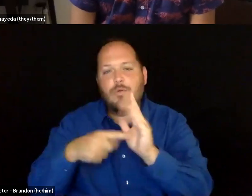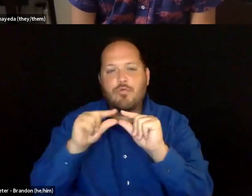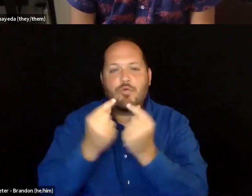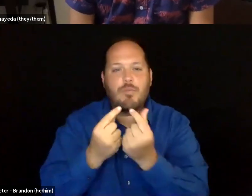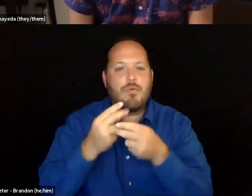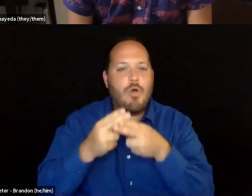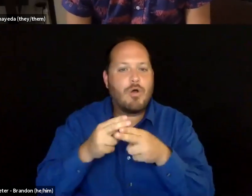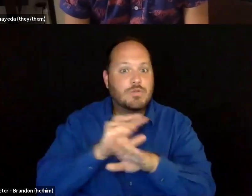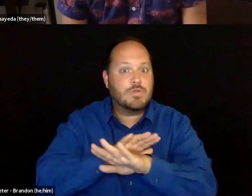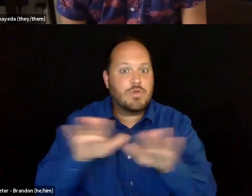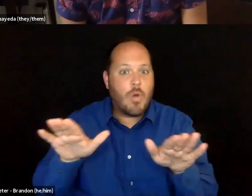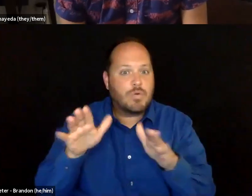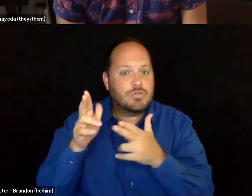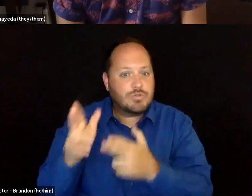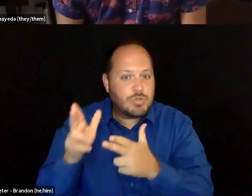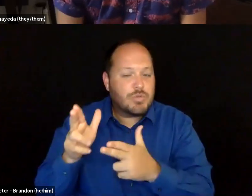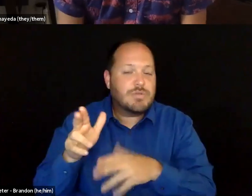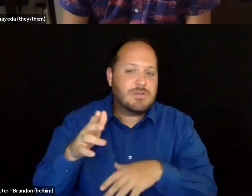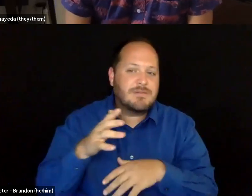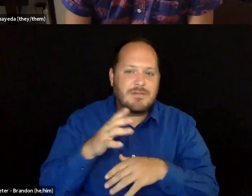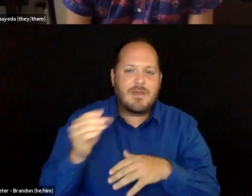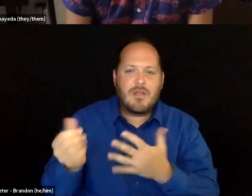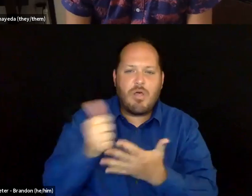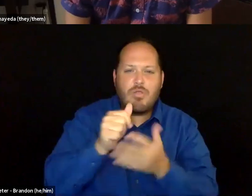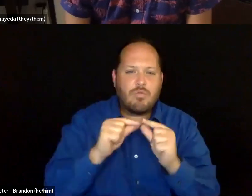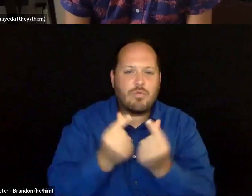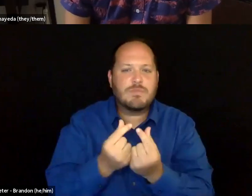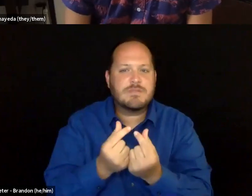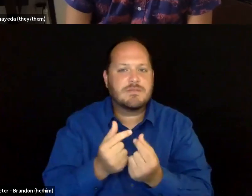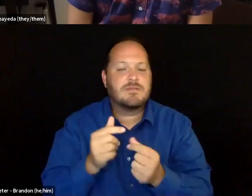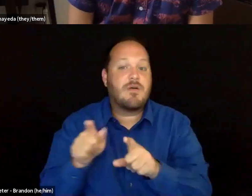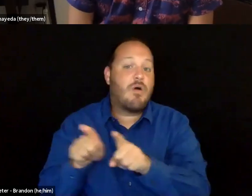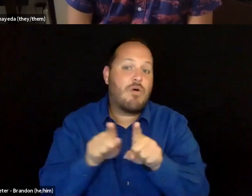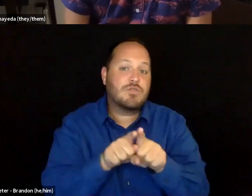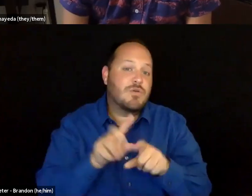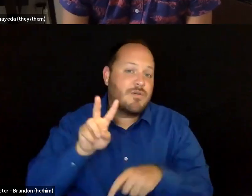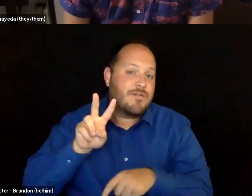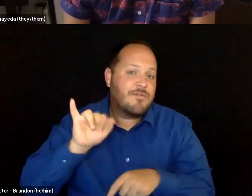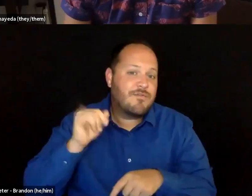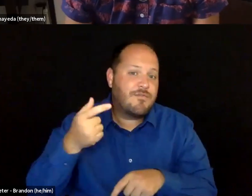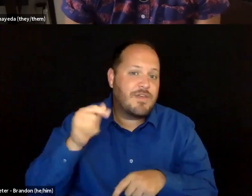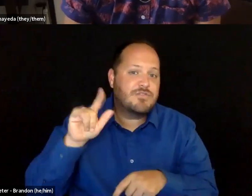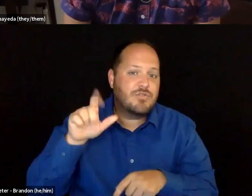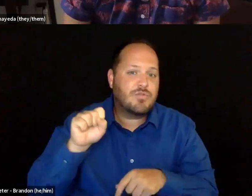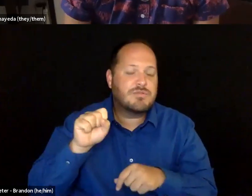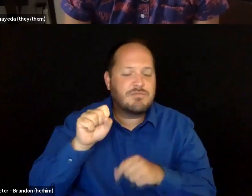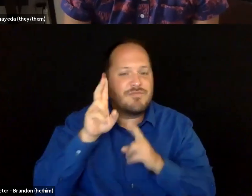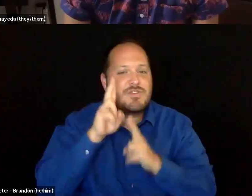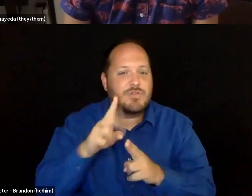So we are in Eugene, and we have done some statewide work. I know that there's another group in Corvallis that recently